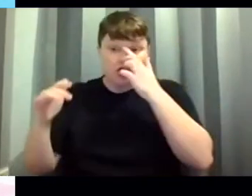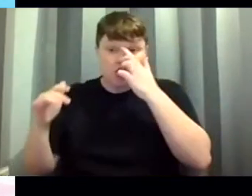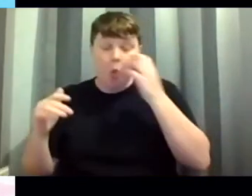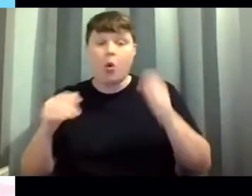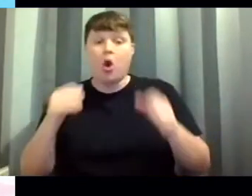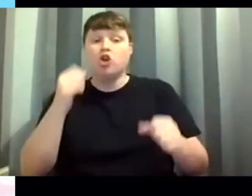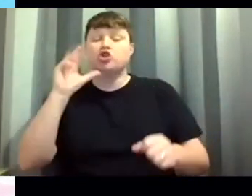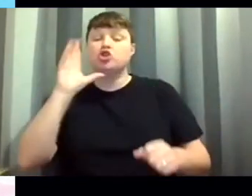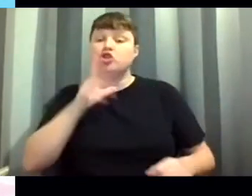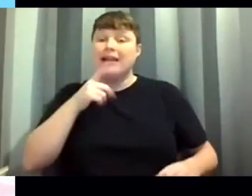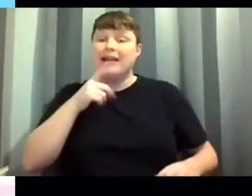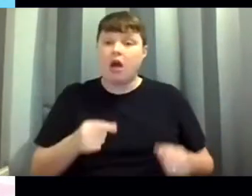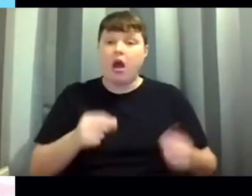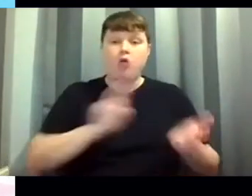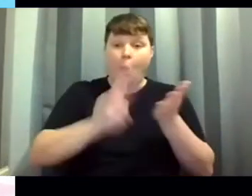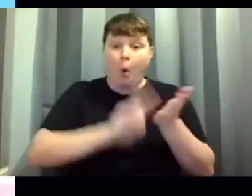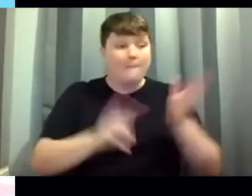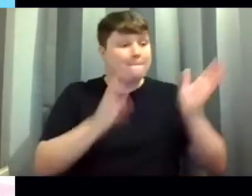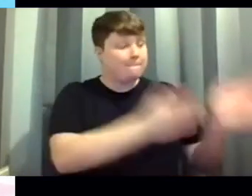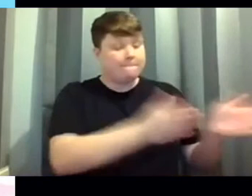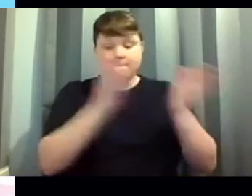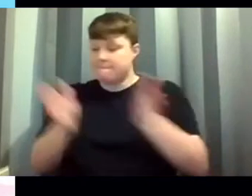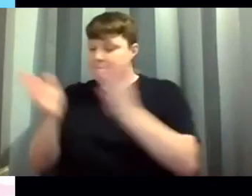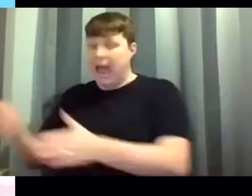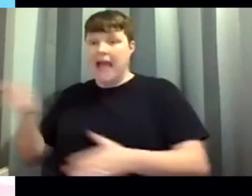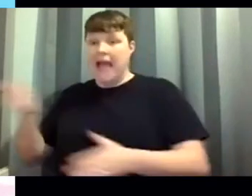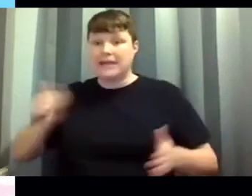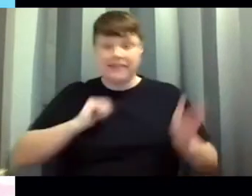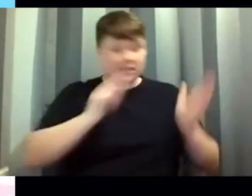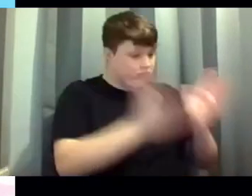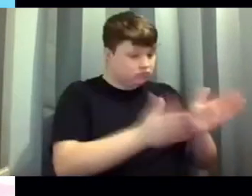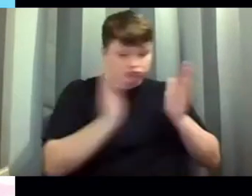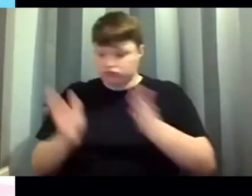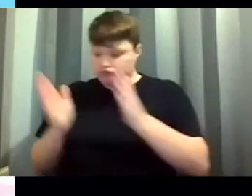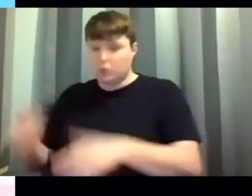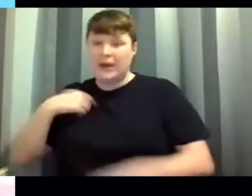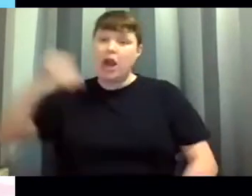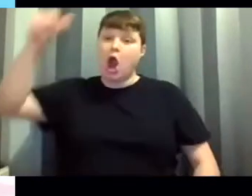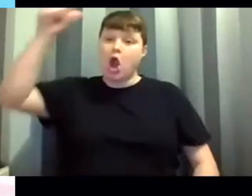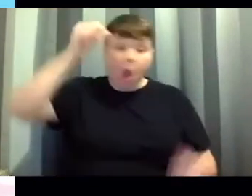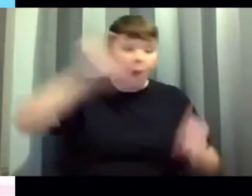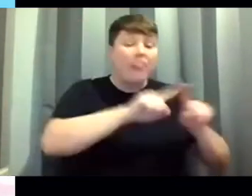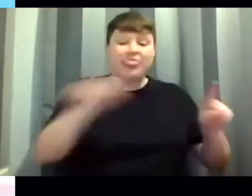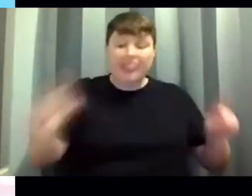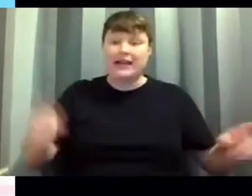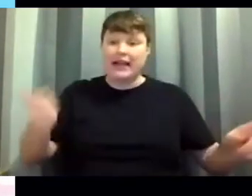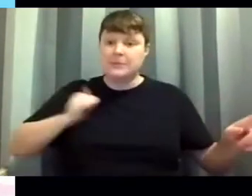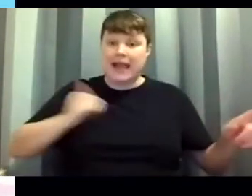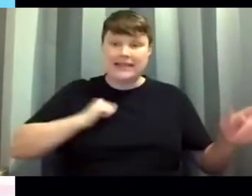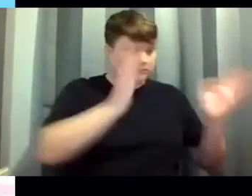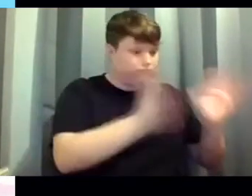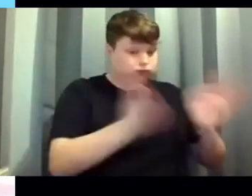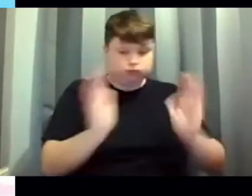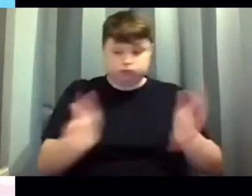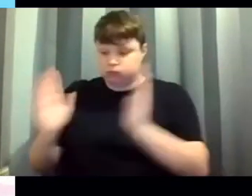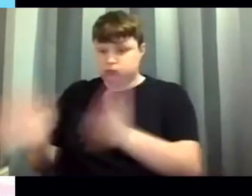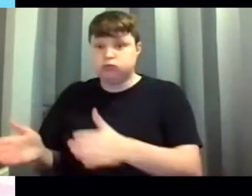expectations. We know that those are arbitrary but we know what they are and we work within them. You